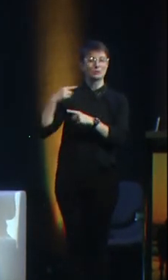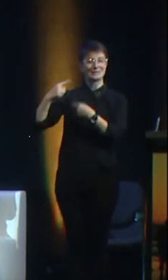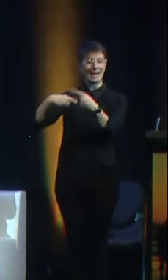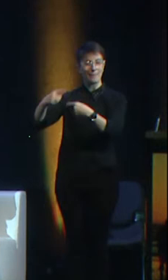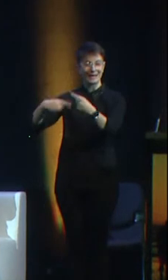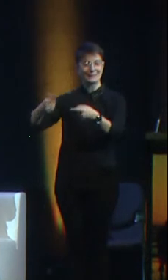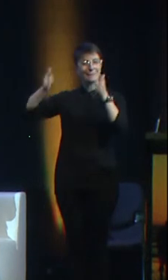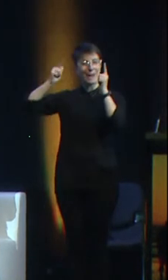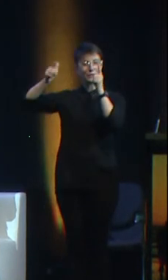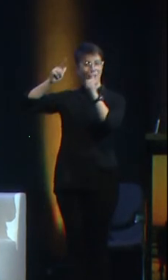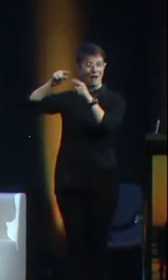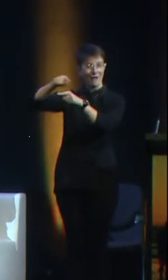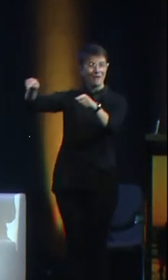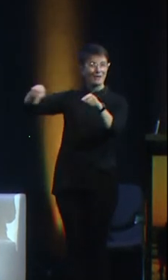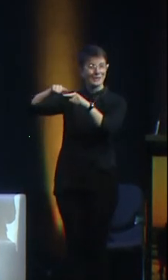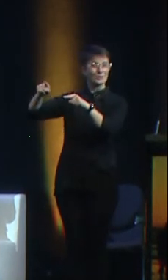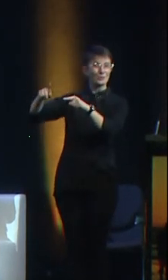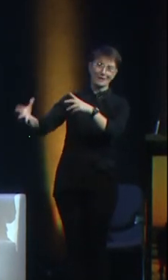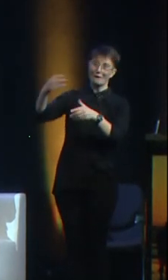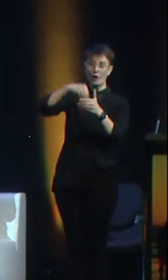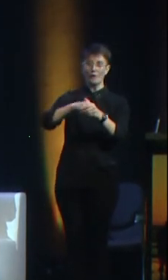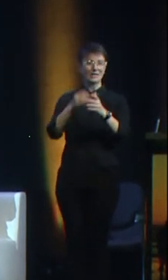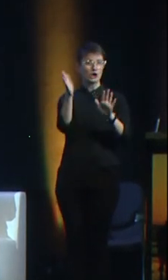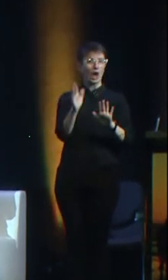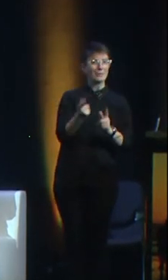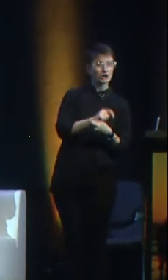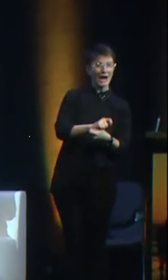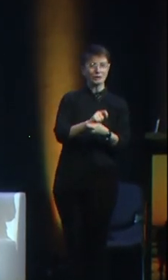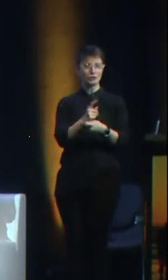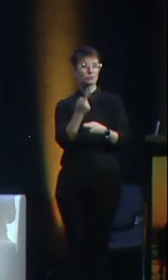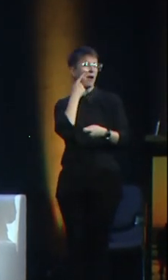sort of work - climate change, waste minimisation, renewable energy, all of those sorts of things.